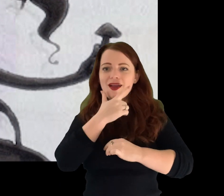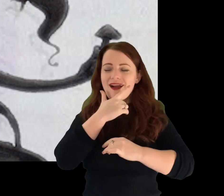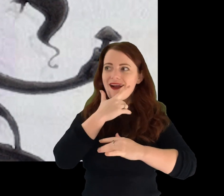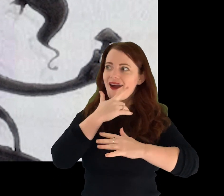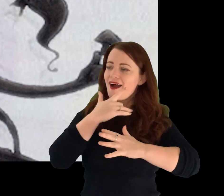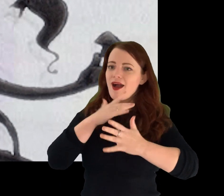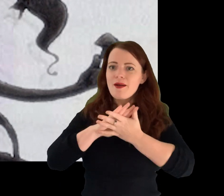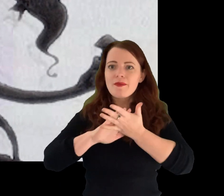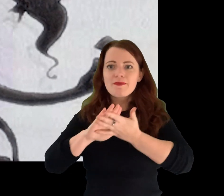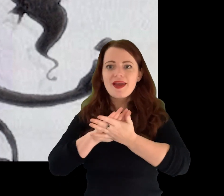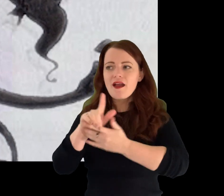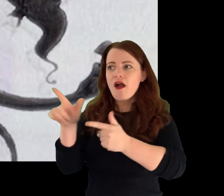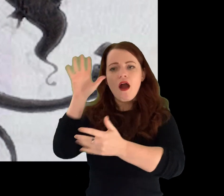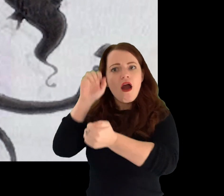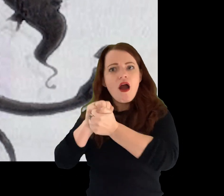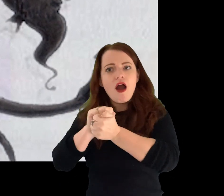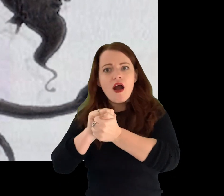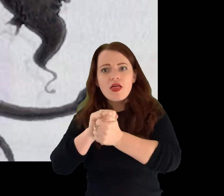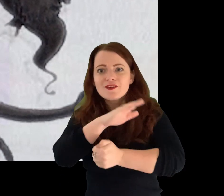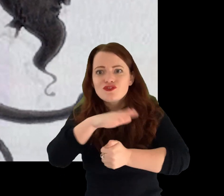of the woodland children lost in the rain cloud